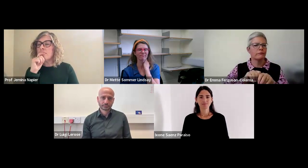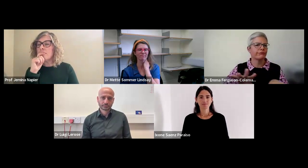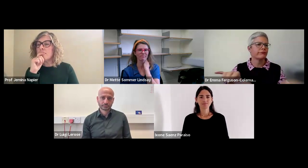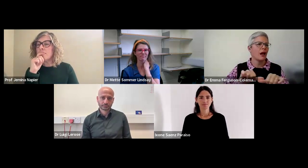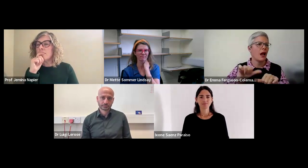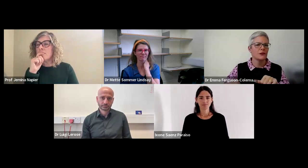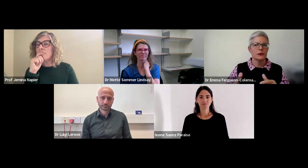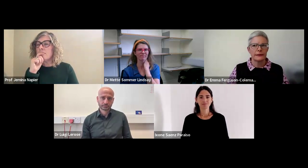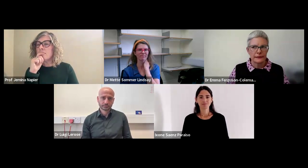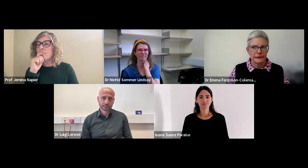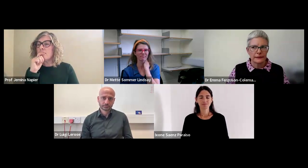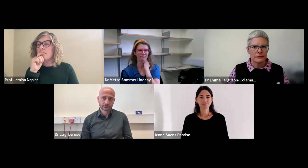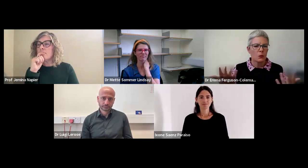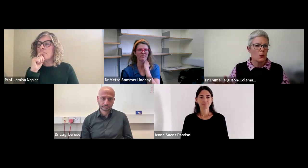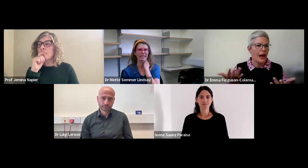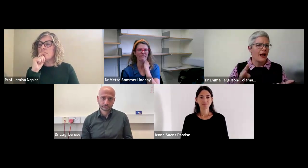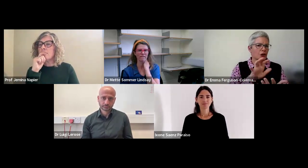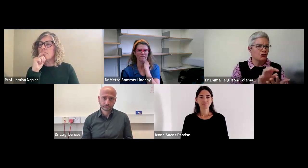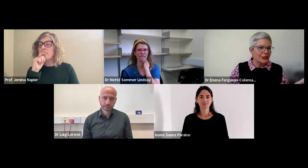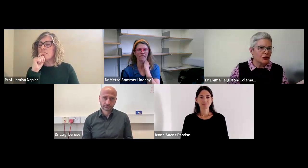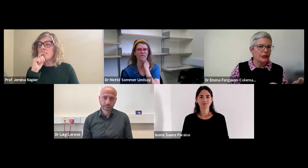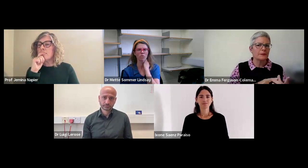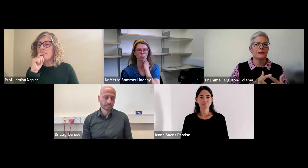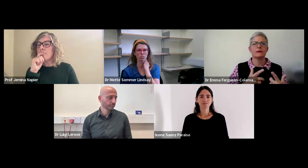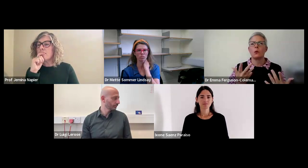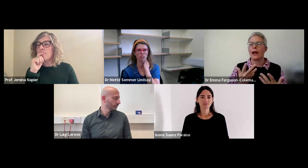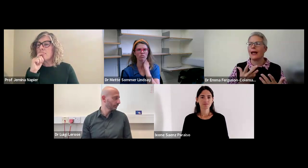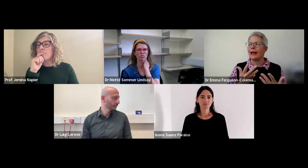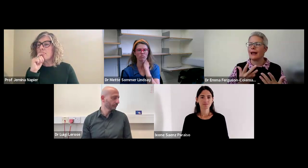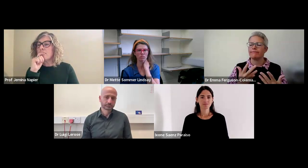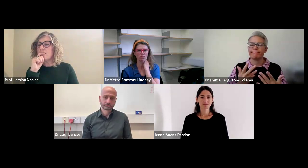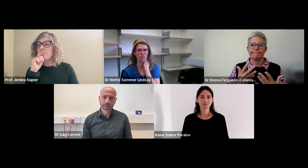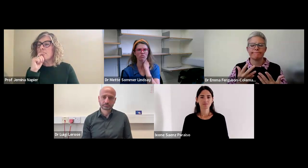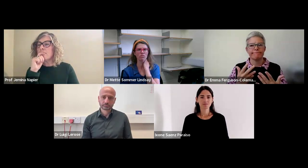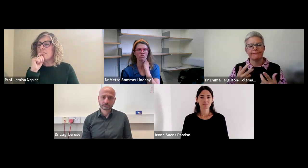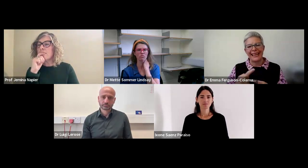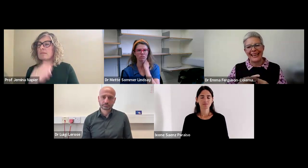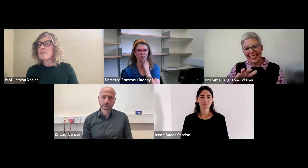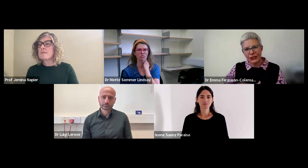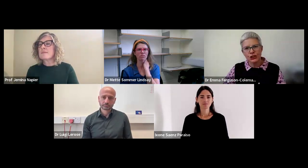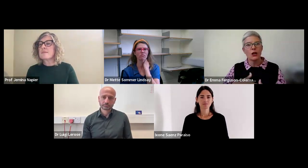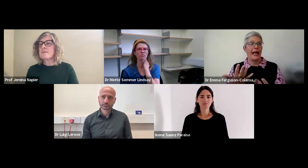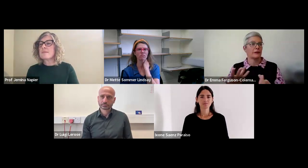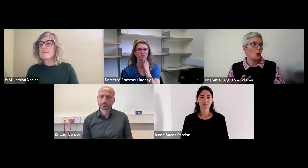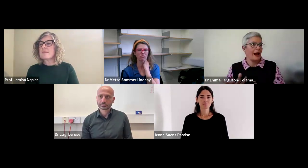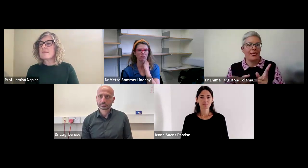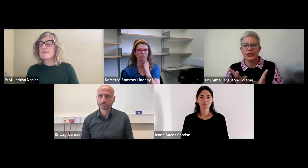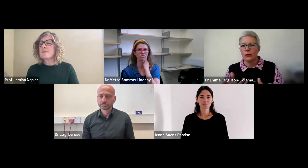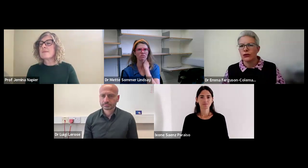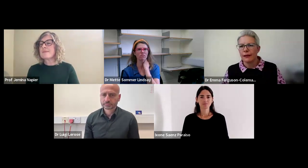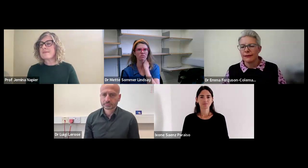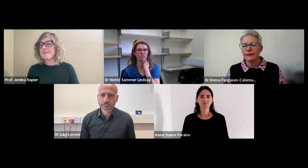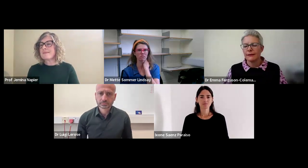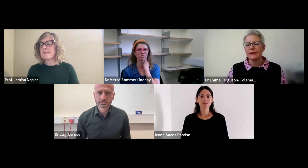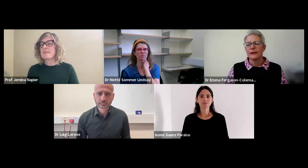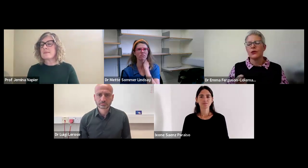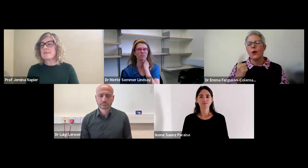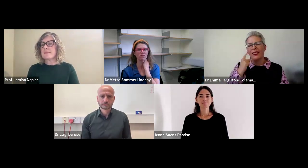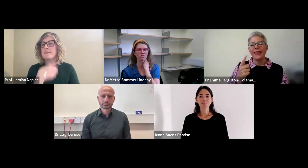in audio, recorded in that format, with no transcript, no English transcript, and where